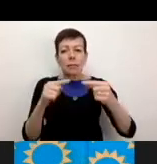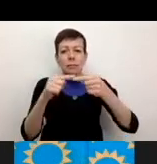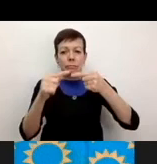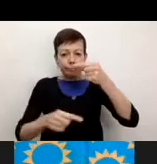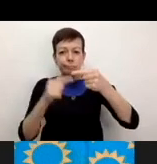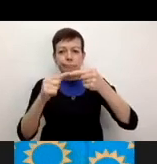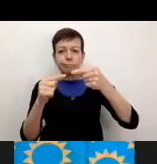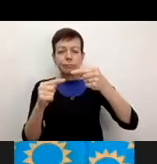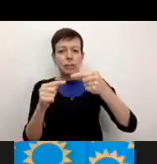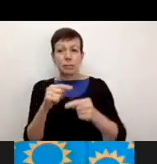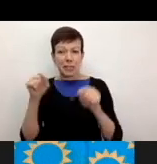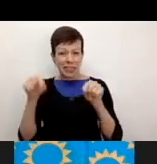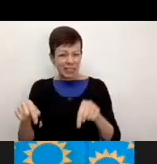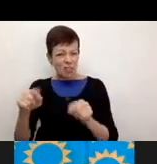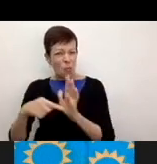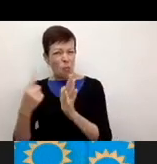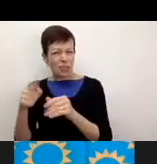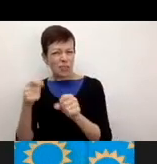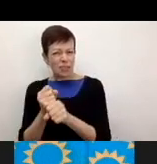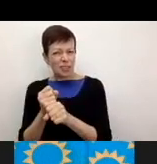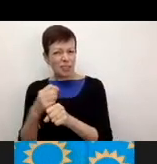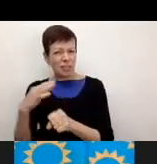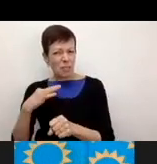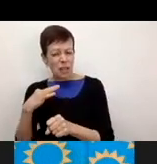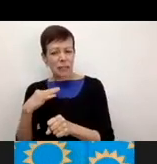Yes, and thank you, Stephanie, for that question.